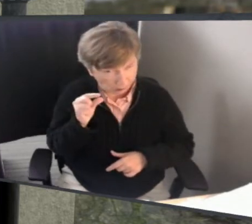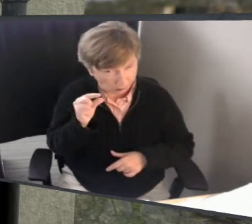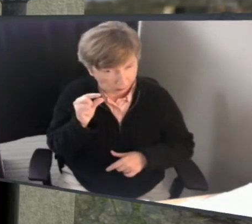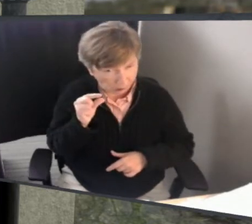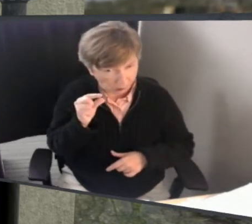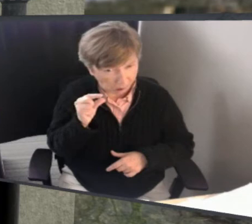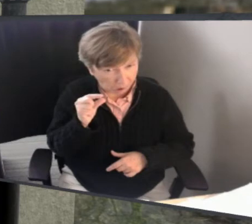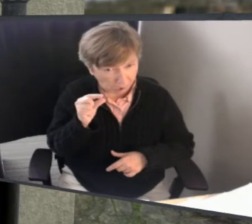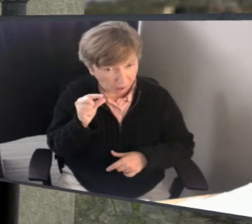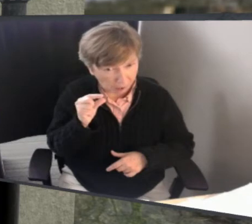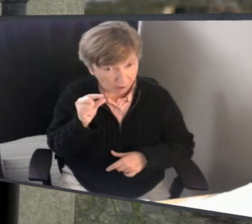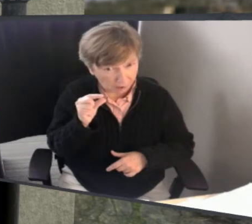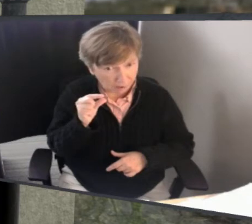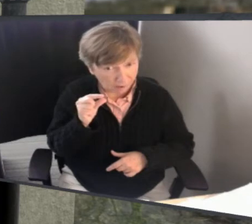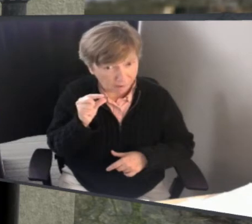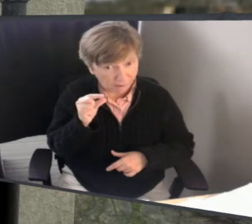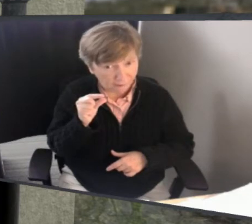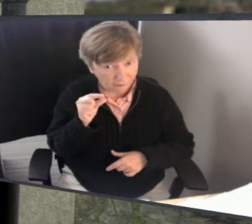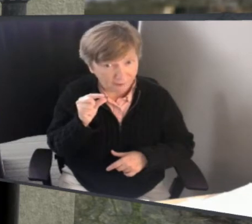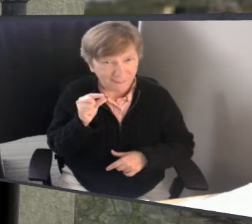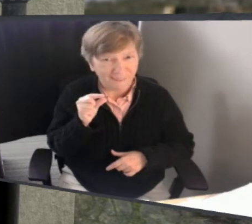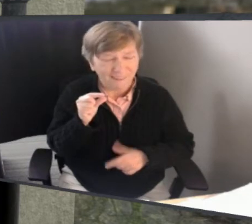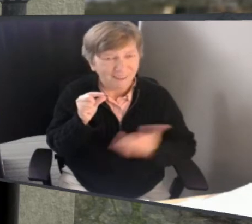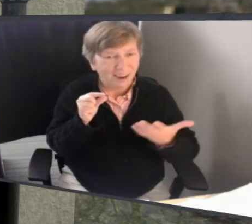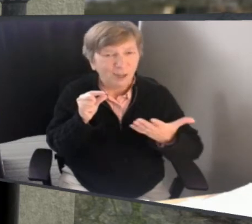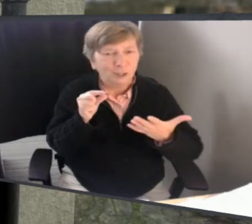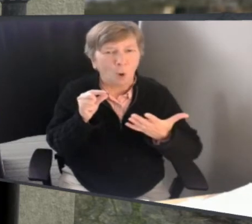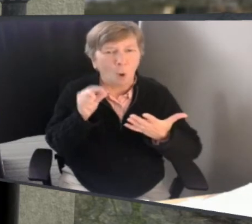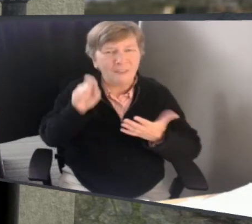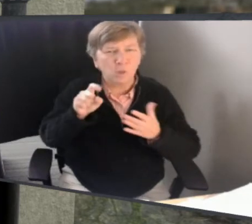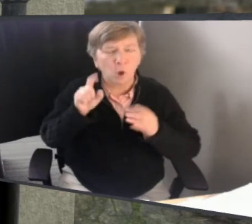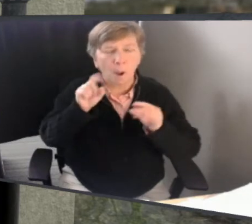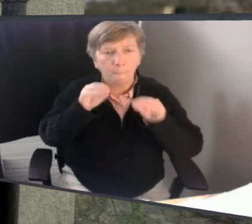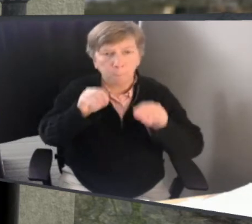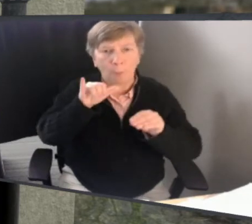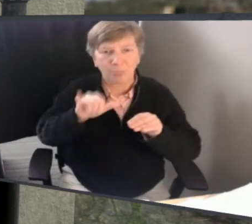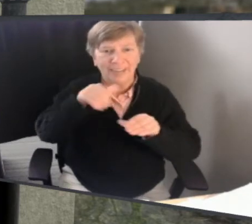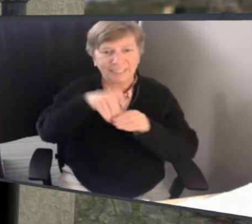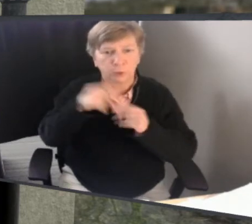you'd probably have to squint to see it. You probably wouldn't be able to see that video very